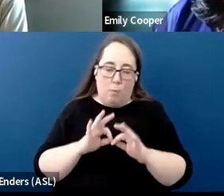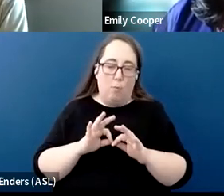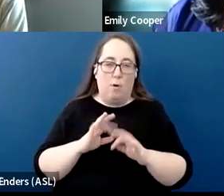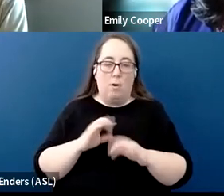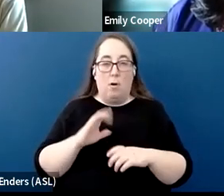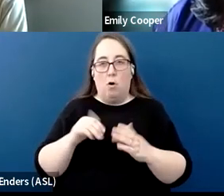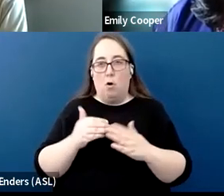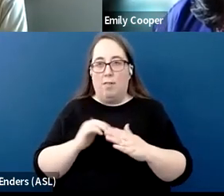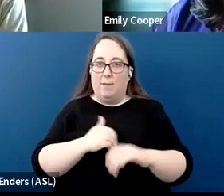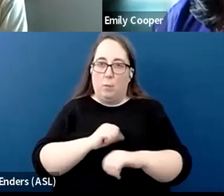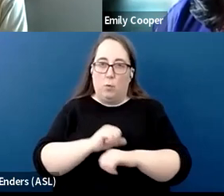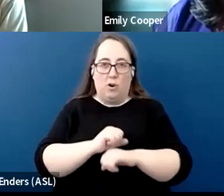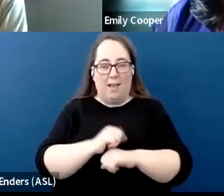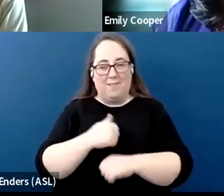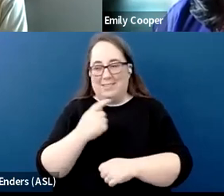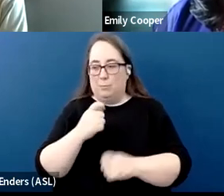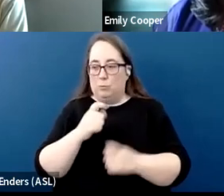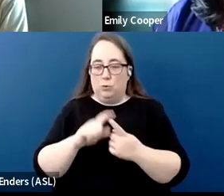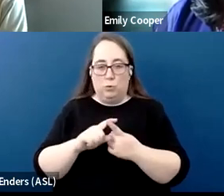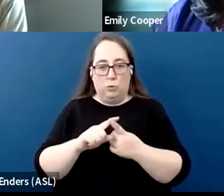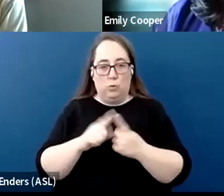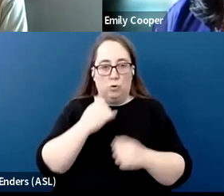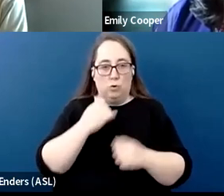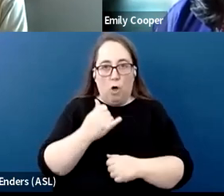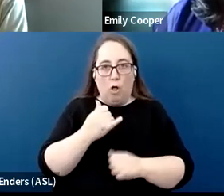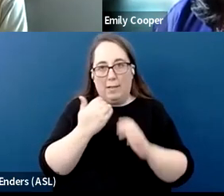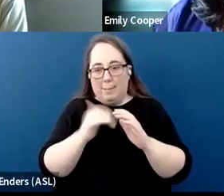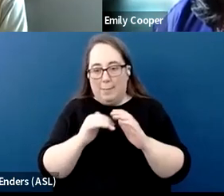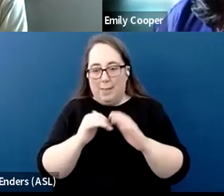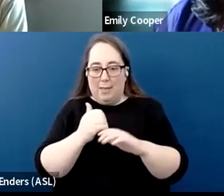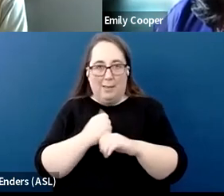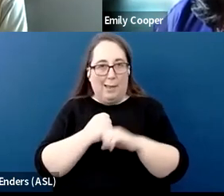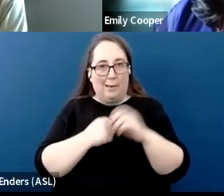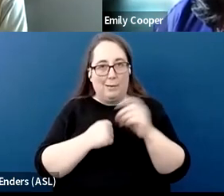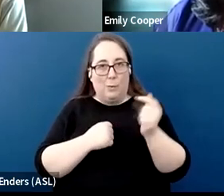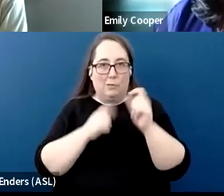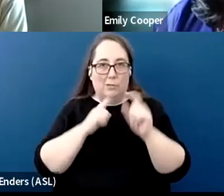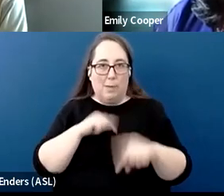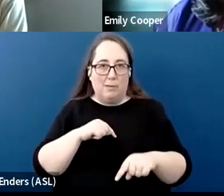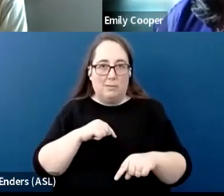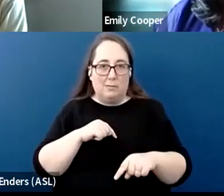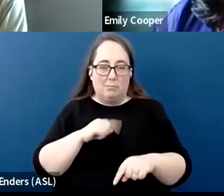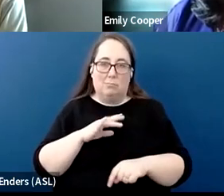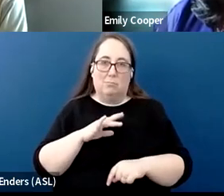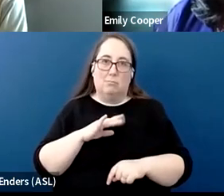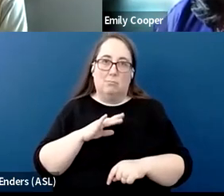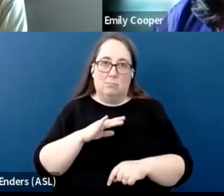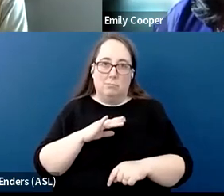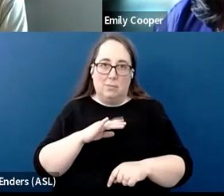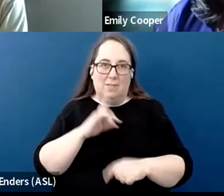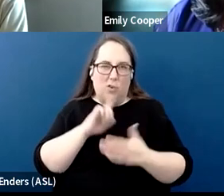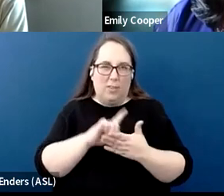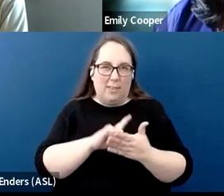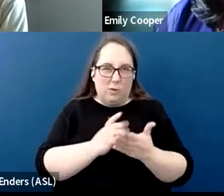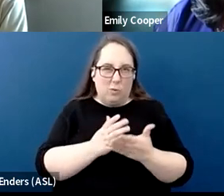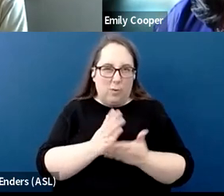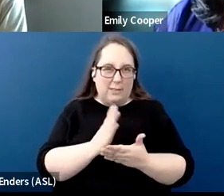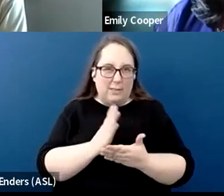marketplace. ADAM We also project based on our state more vectors so as the